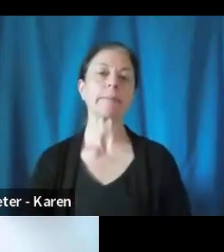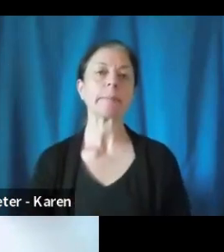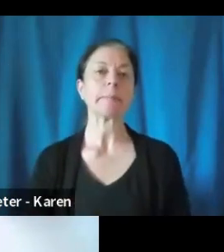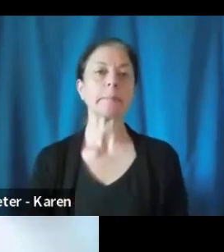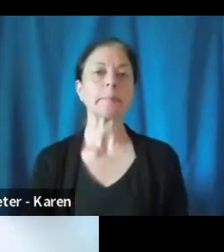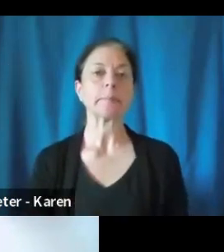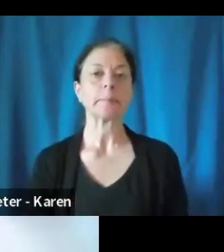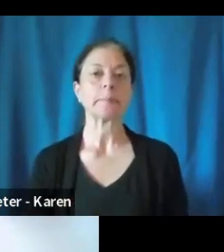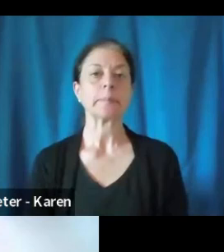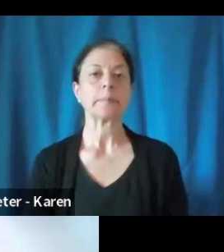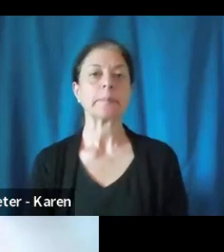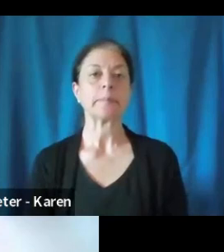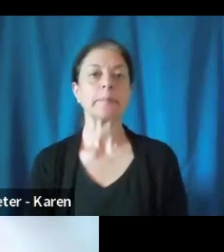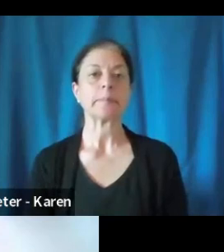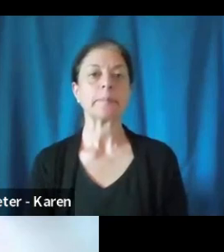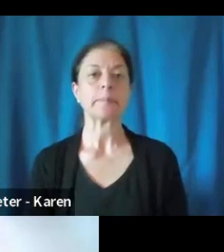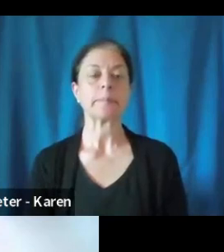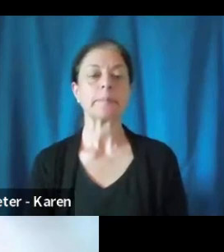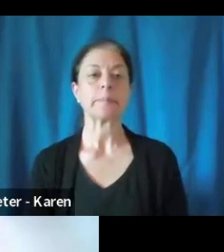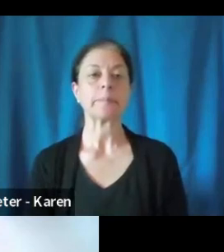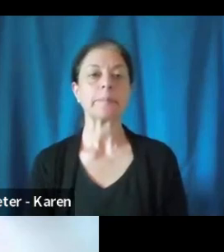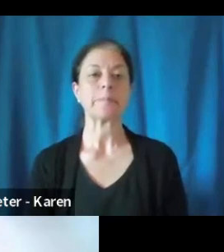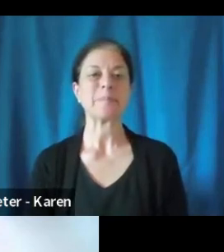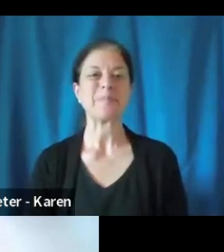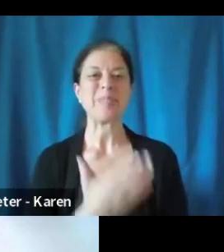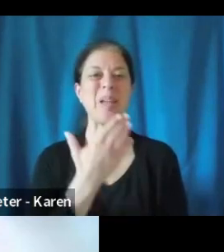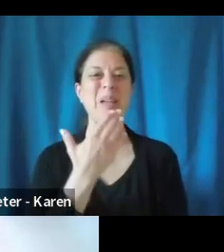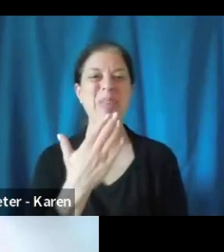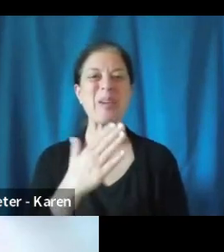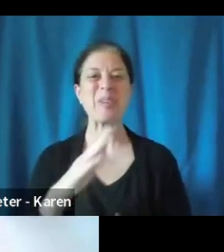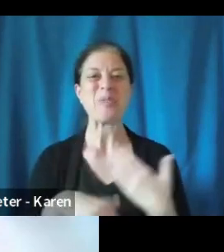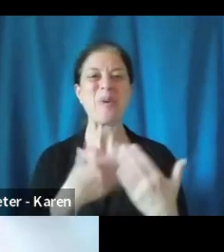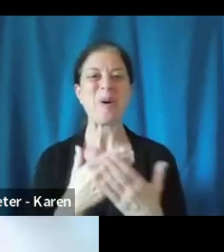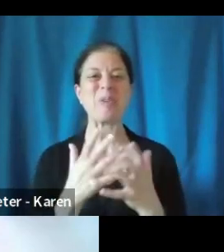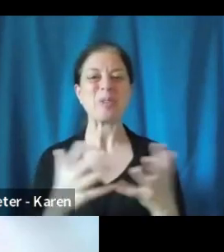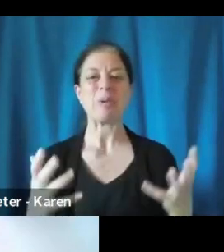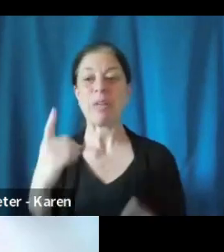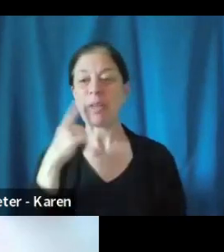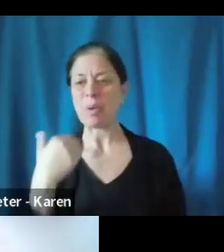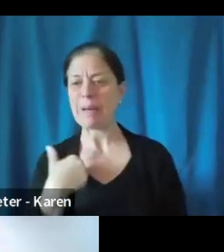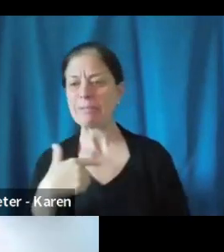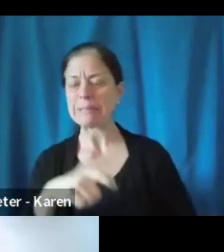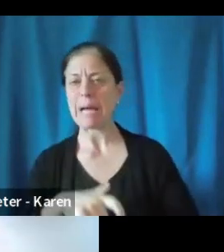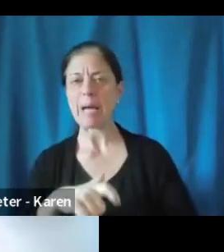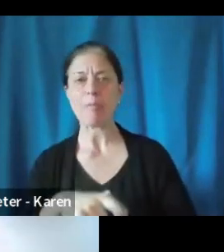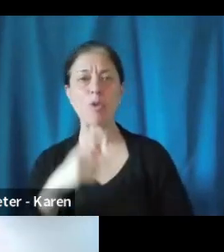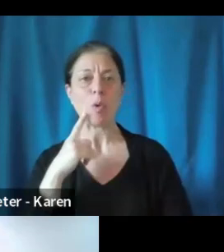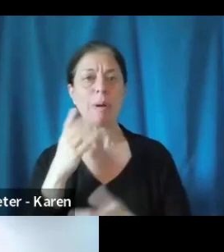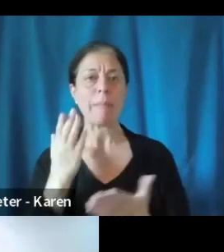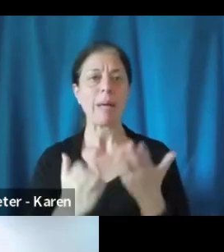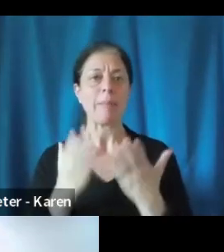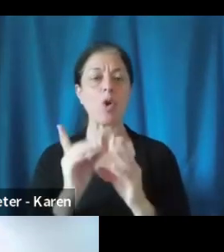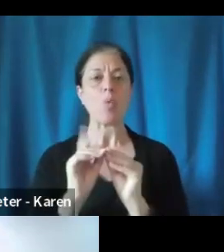discussing barriers, we help all librarians thrive.